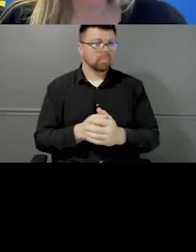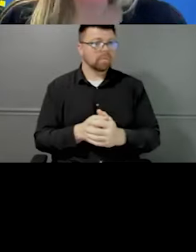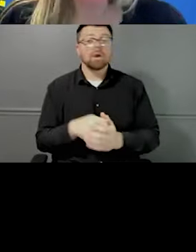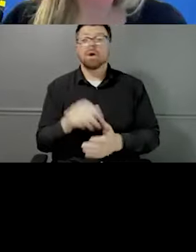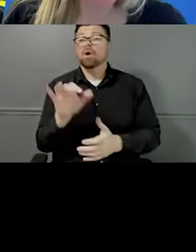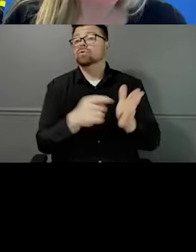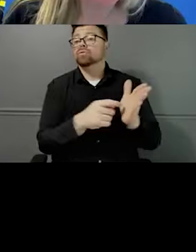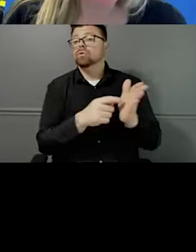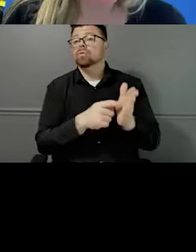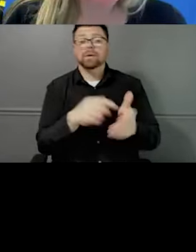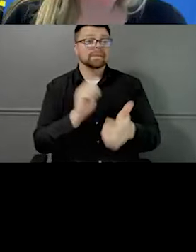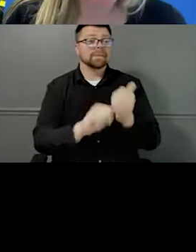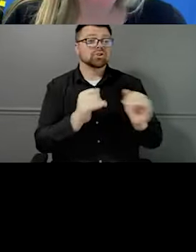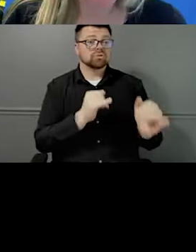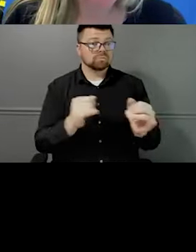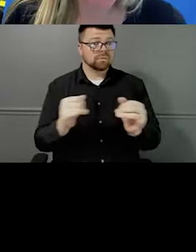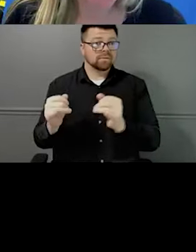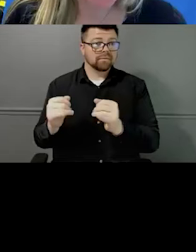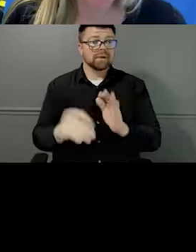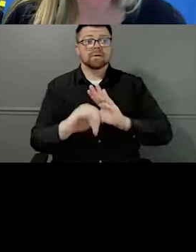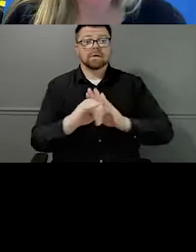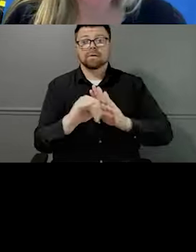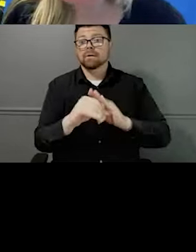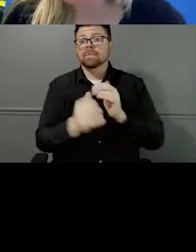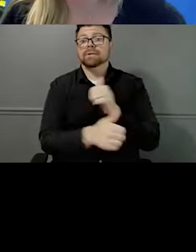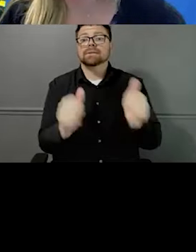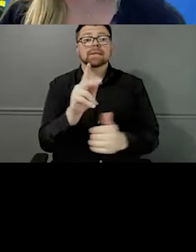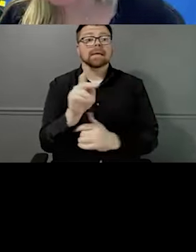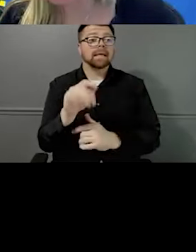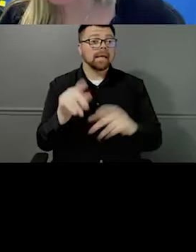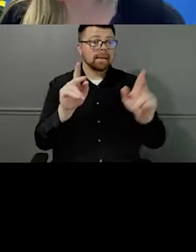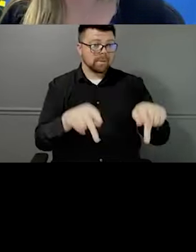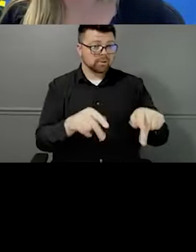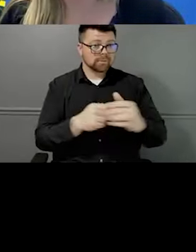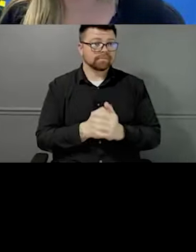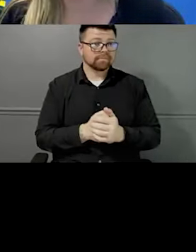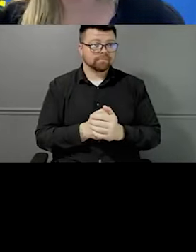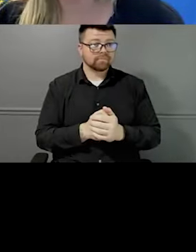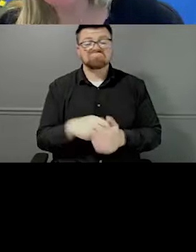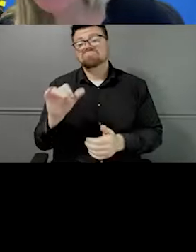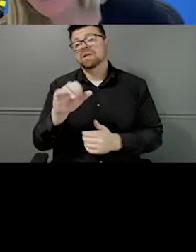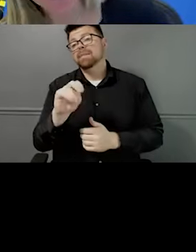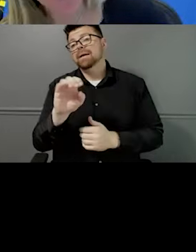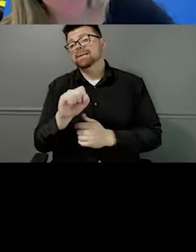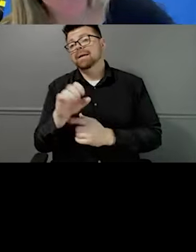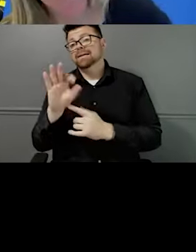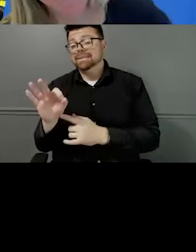each individual identified as a senior key person. Like NSF existing requirements,